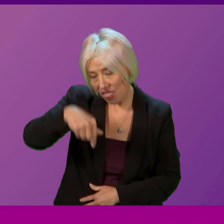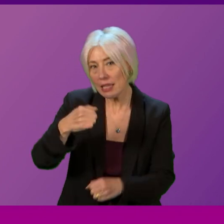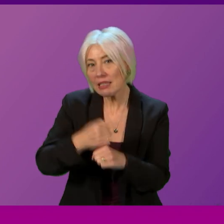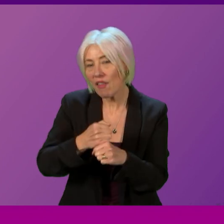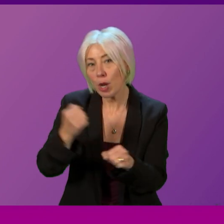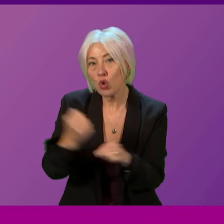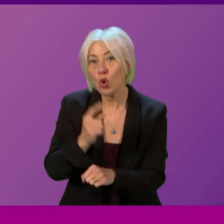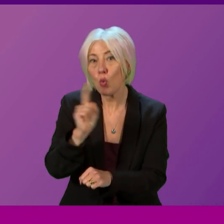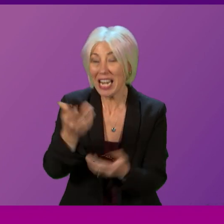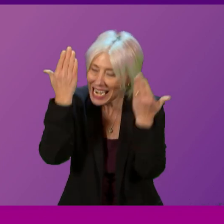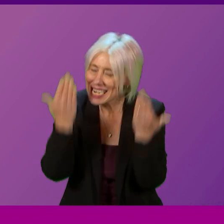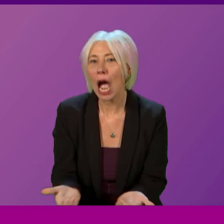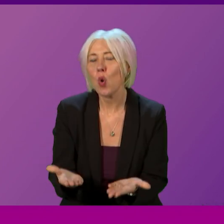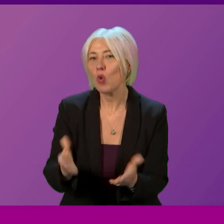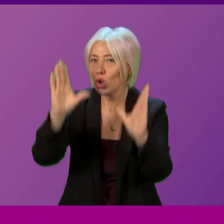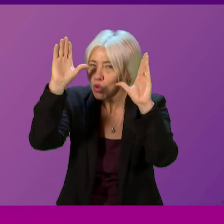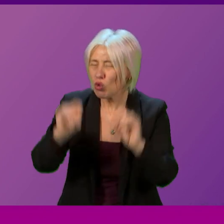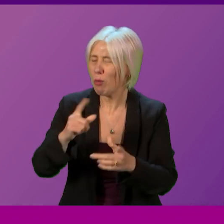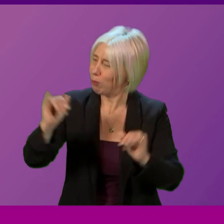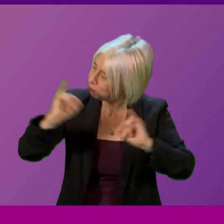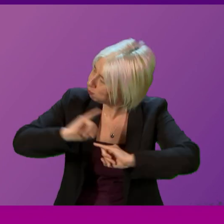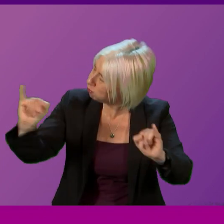now to stop that appalling abuse?